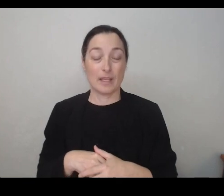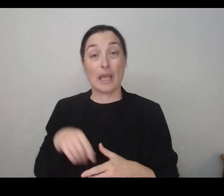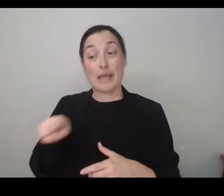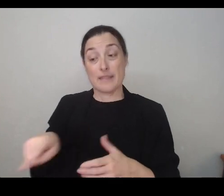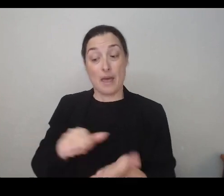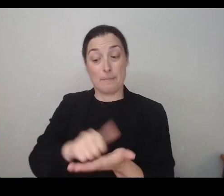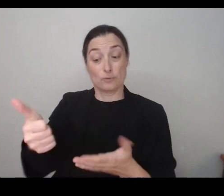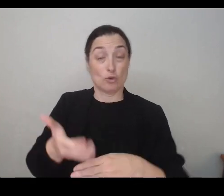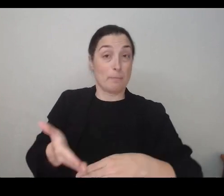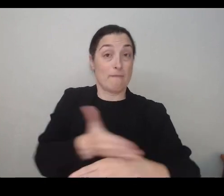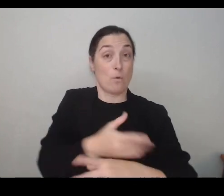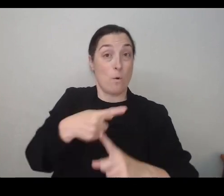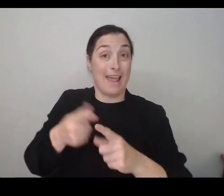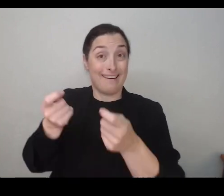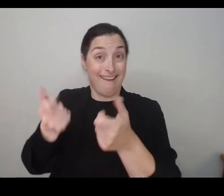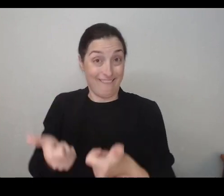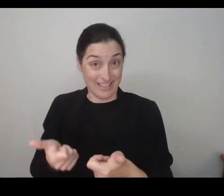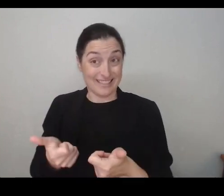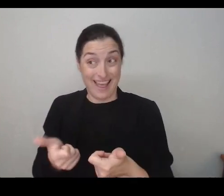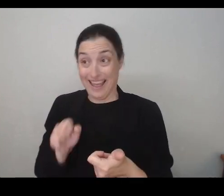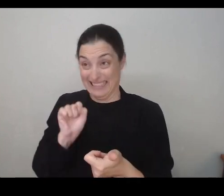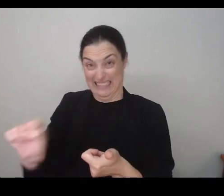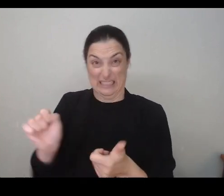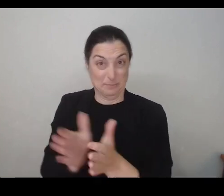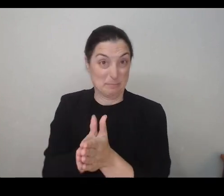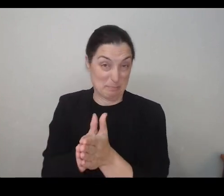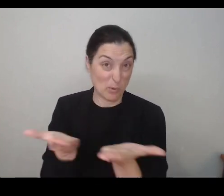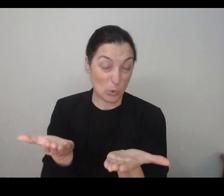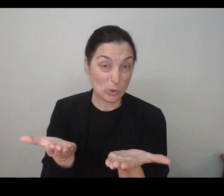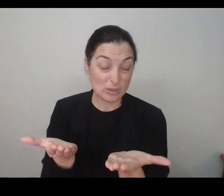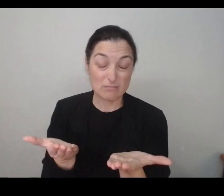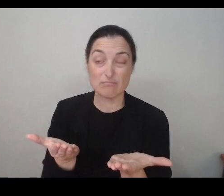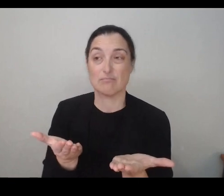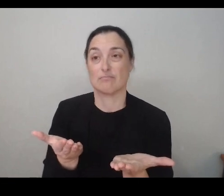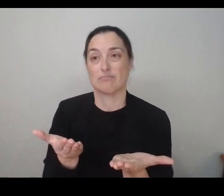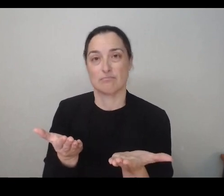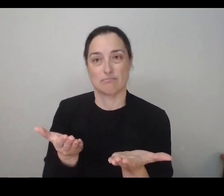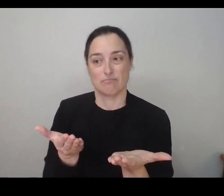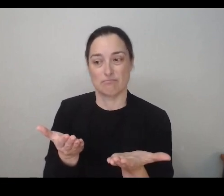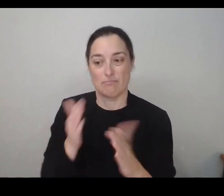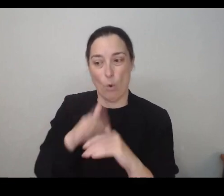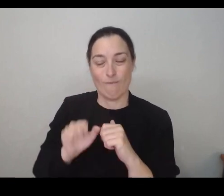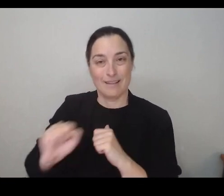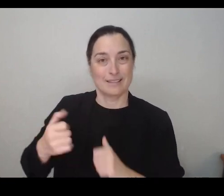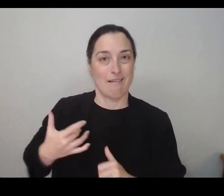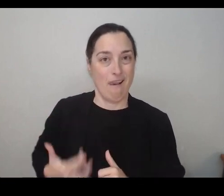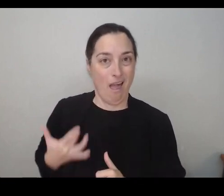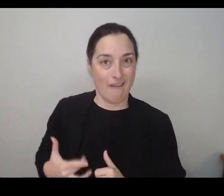which is his main book in terms of, I mean, when he explore his life, it's not made.